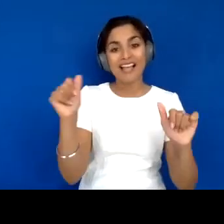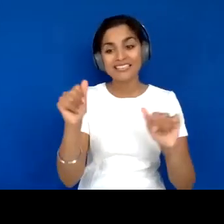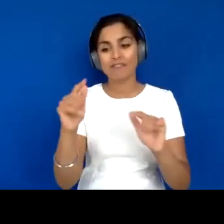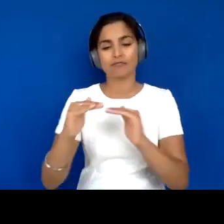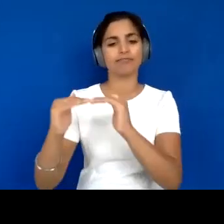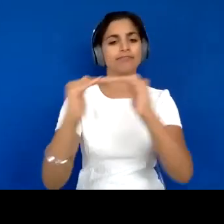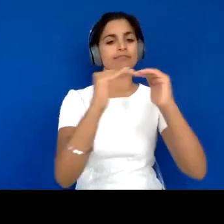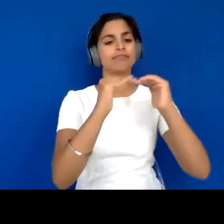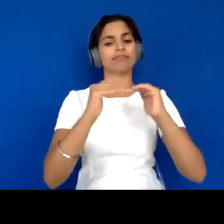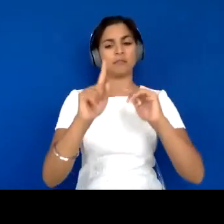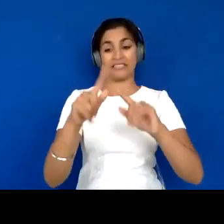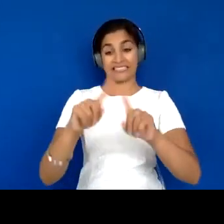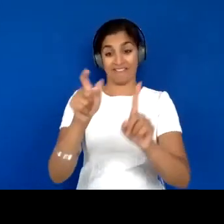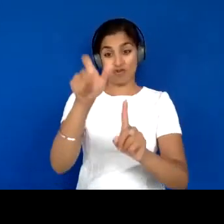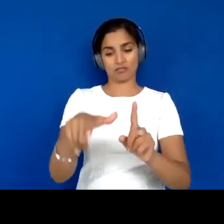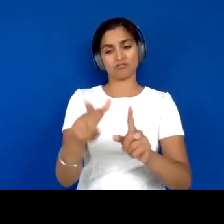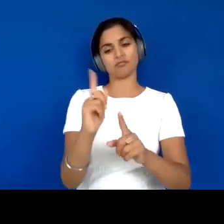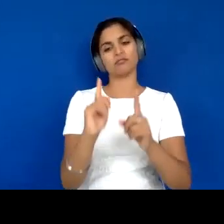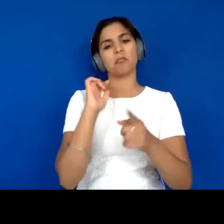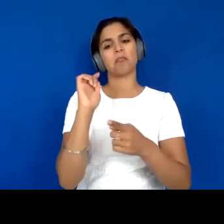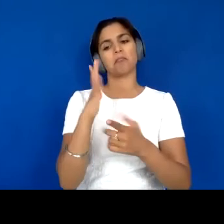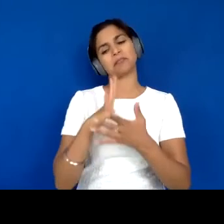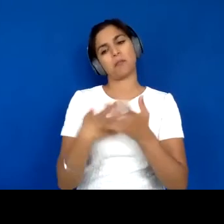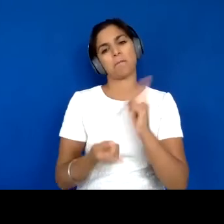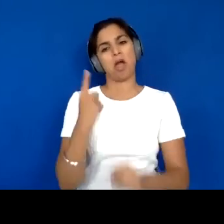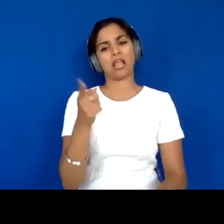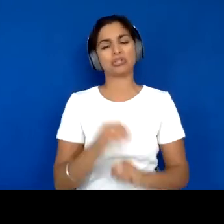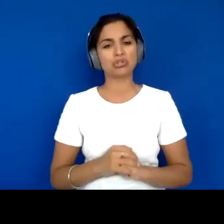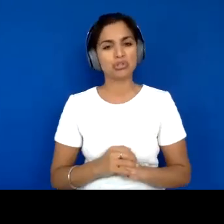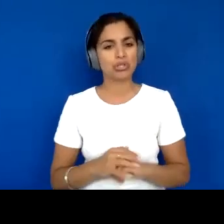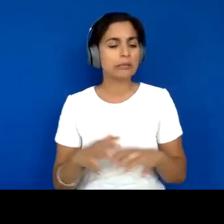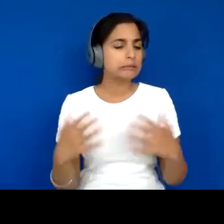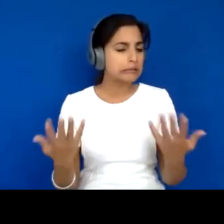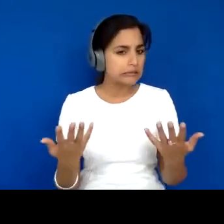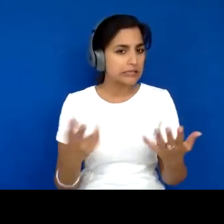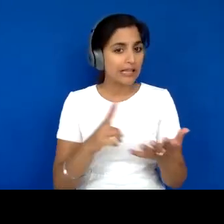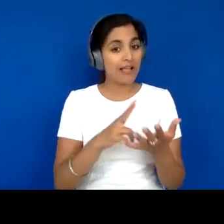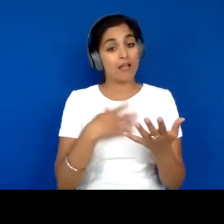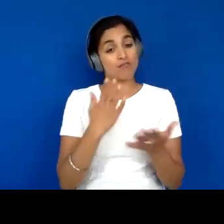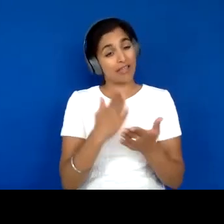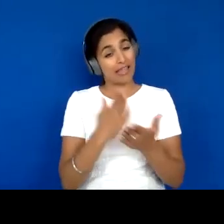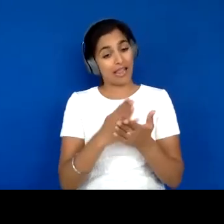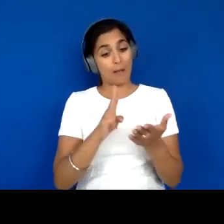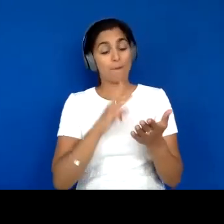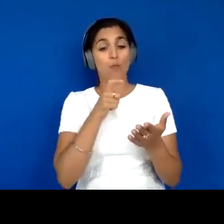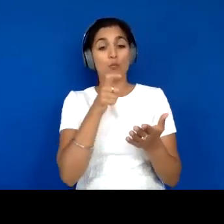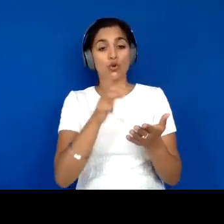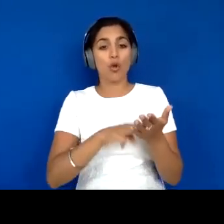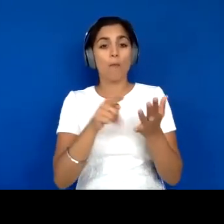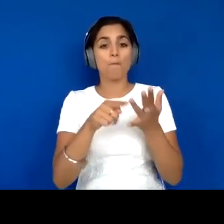different the valence in the world monstro is profound it has not only been